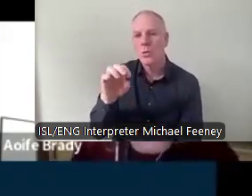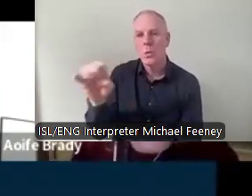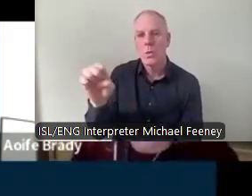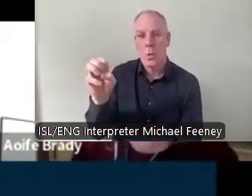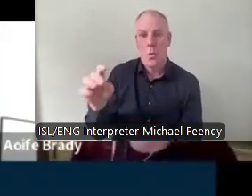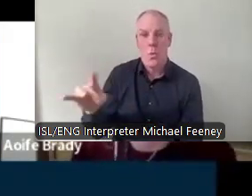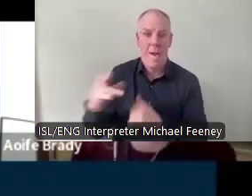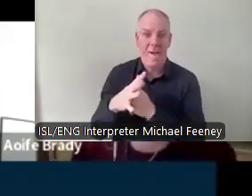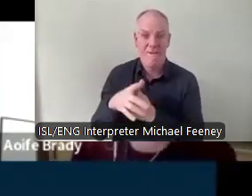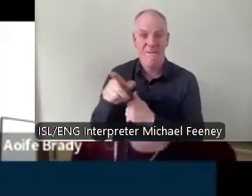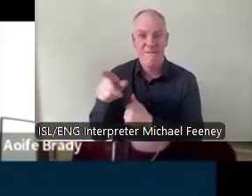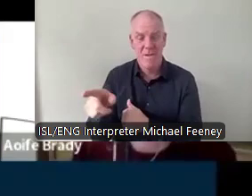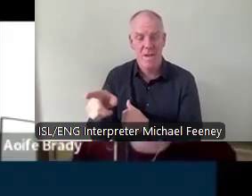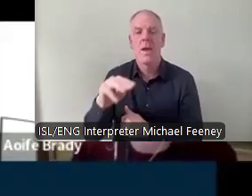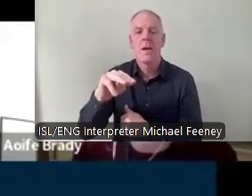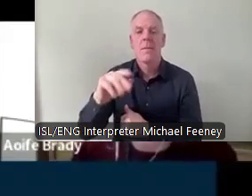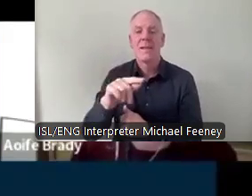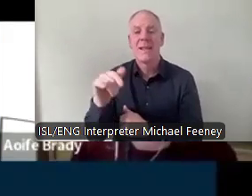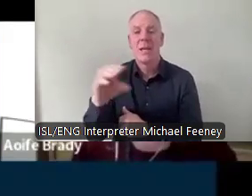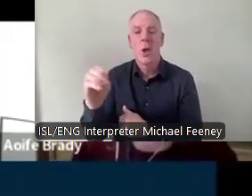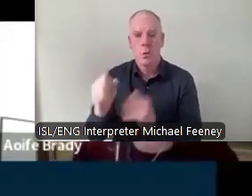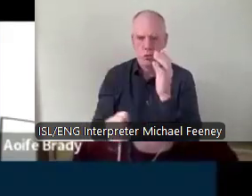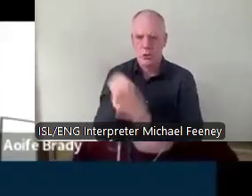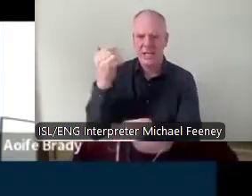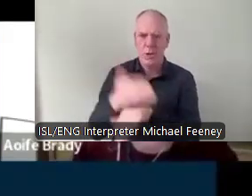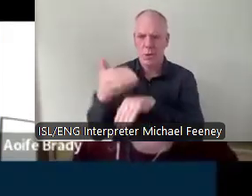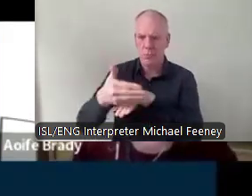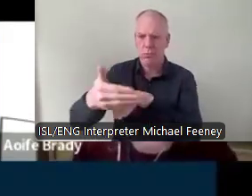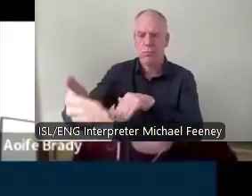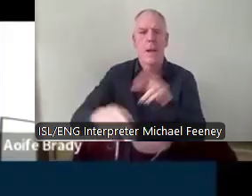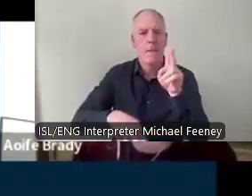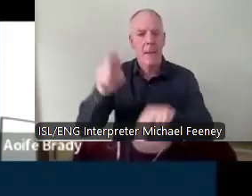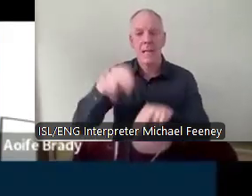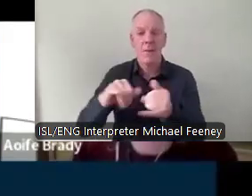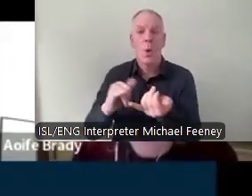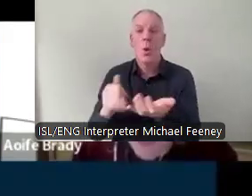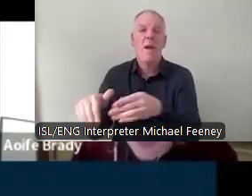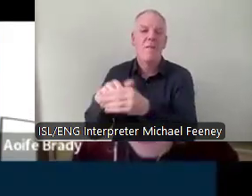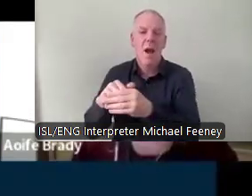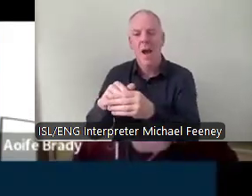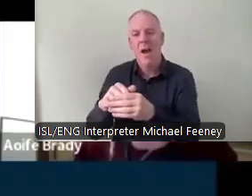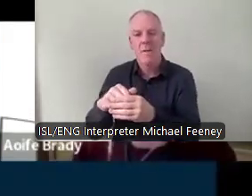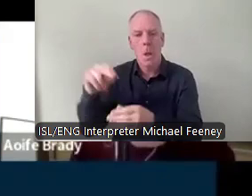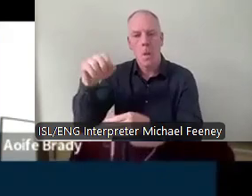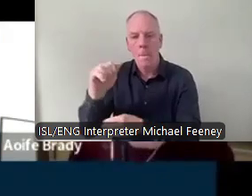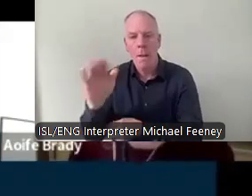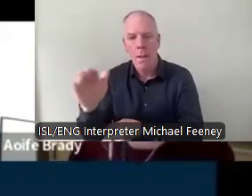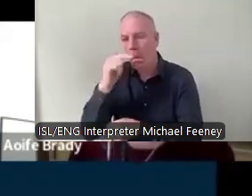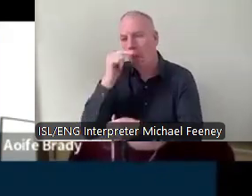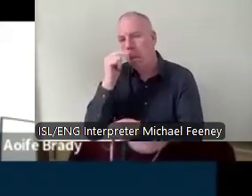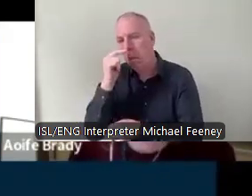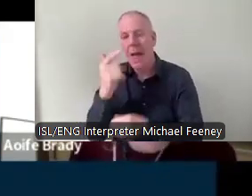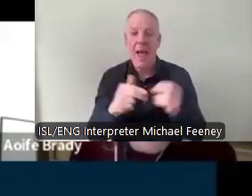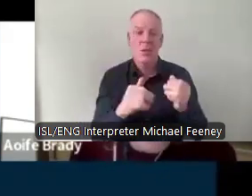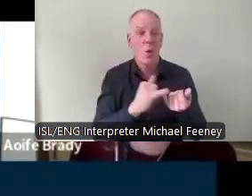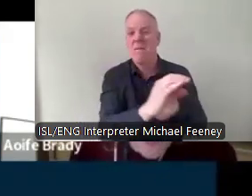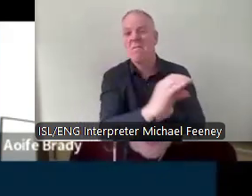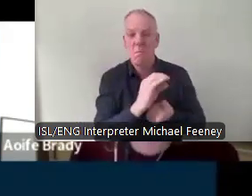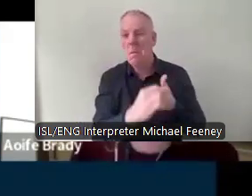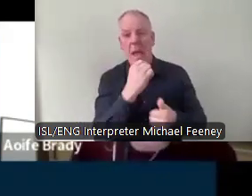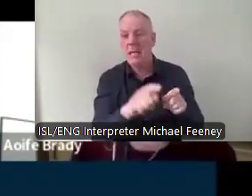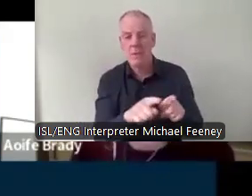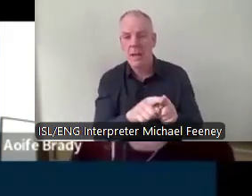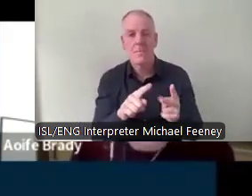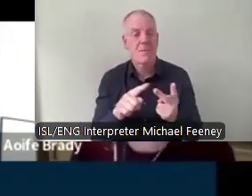went on to have a very successful and prolific career painting for both members of the court and private patrons alike, and just like his contemporary, Ortolano. Sadly,